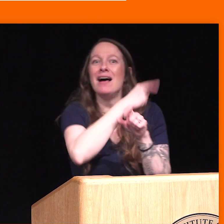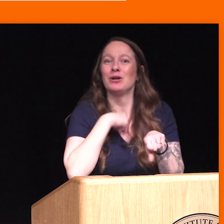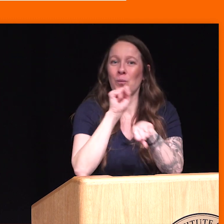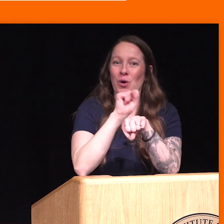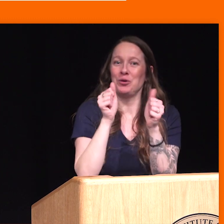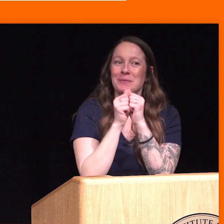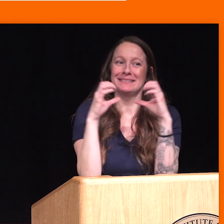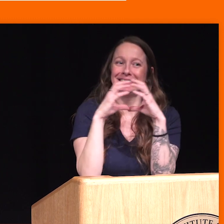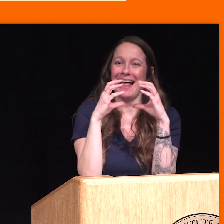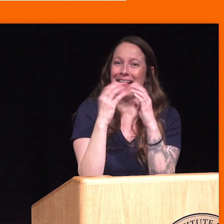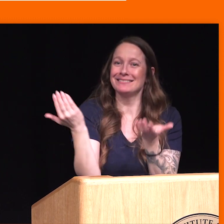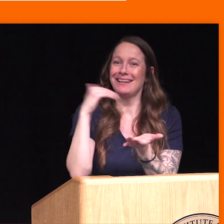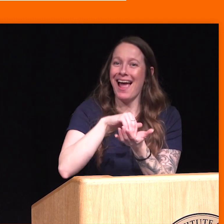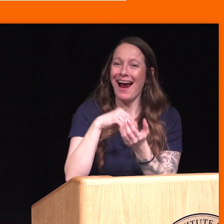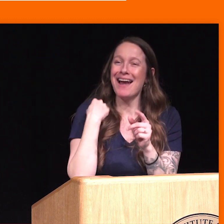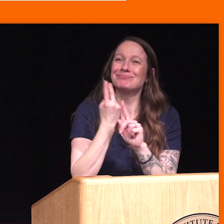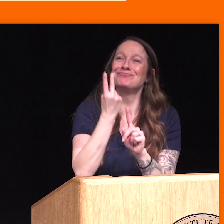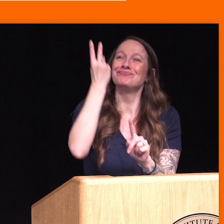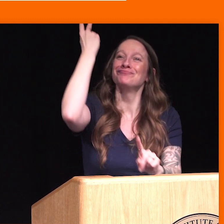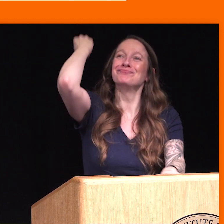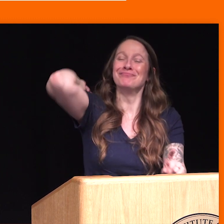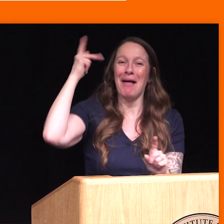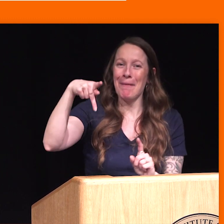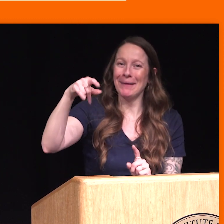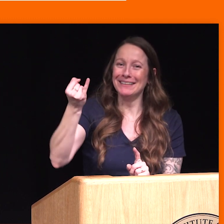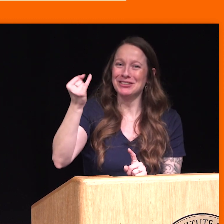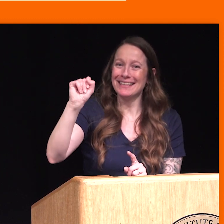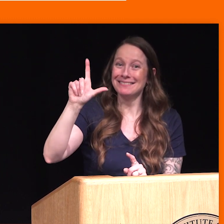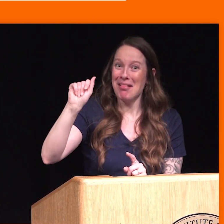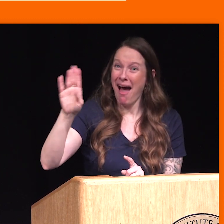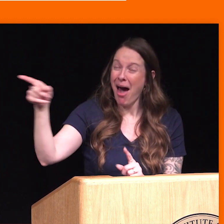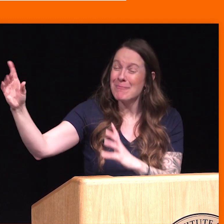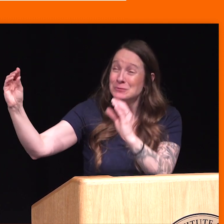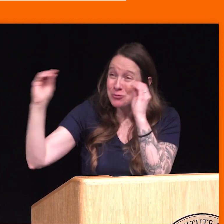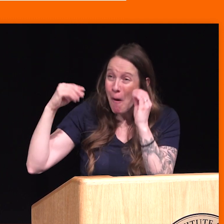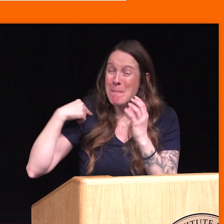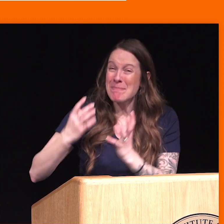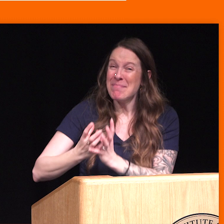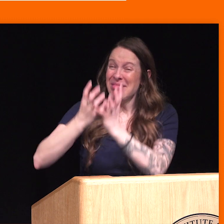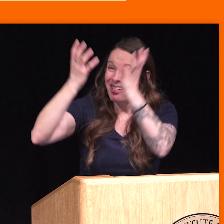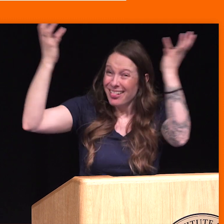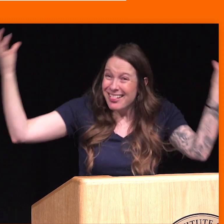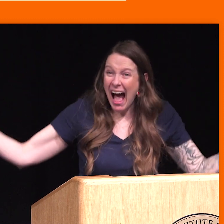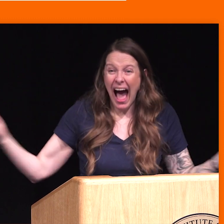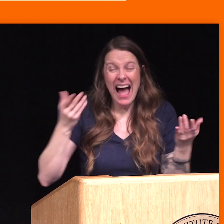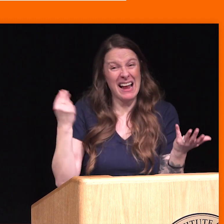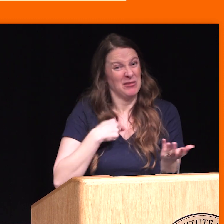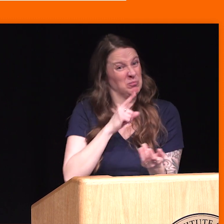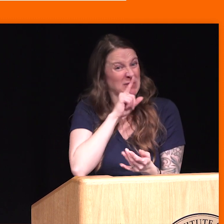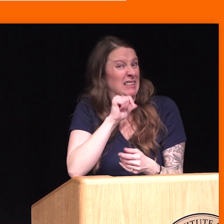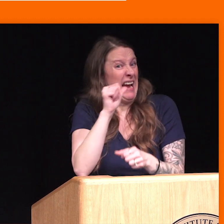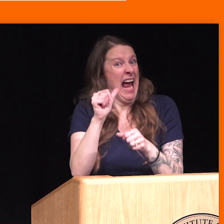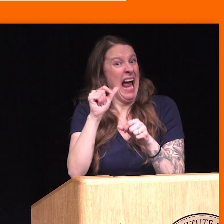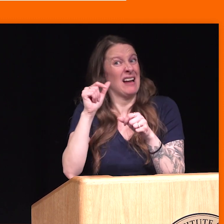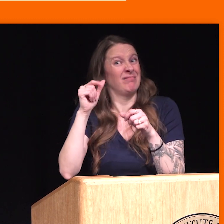And I'm going back to working with cells again. It was such a long time ago. The last time I worked with cells was in PJ's lab,